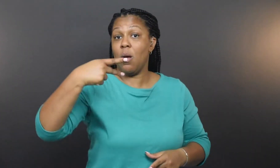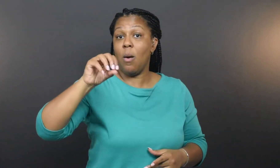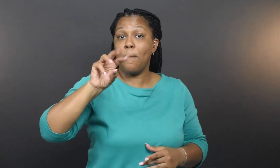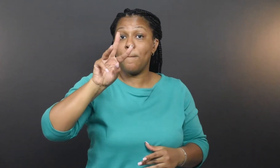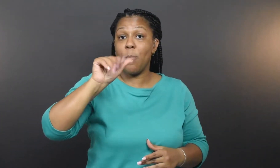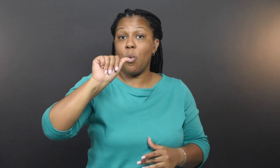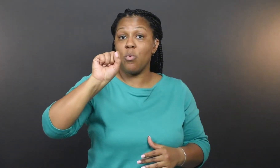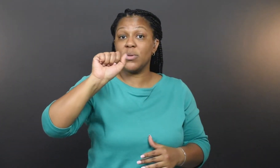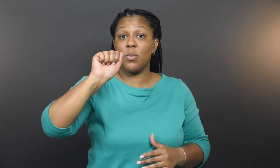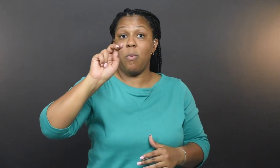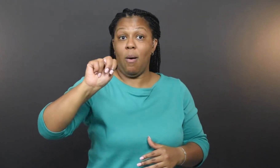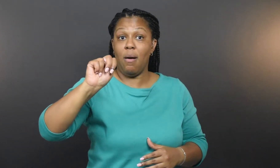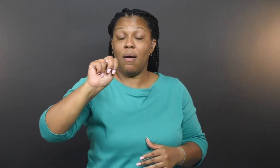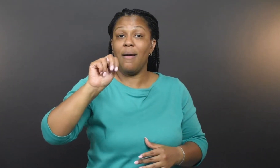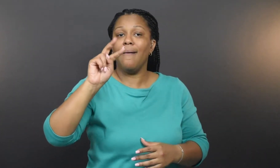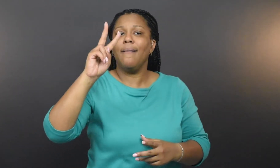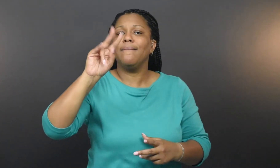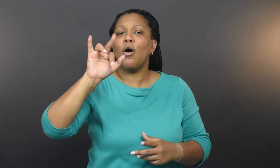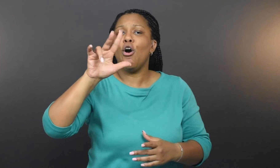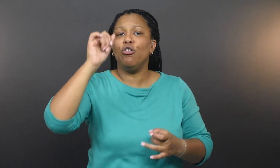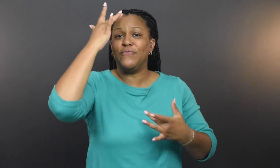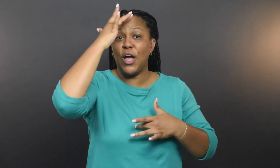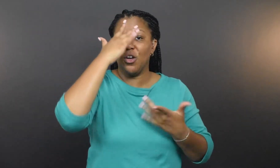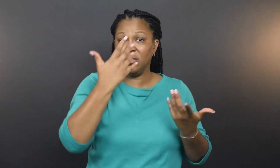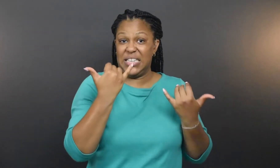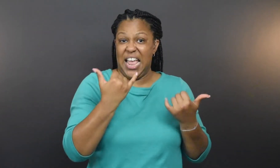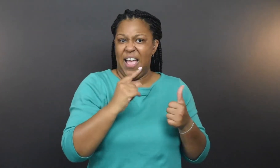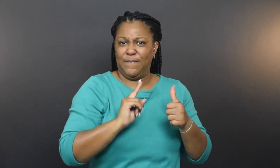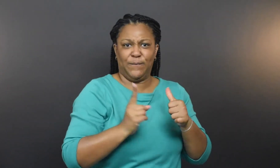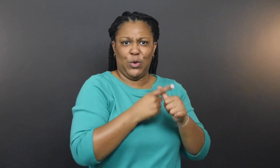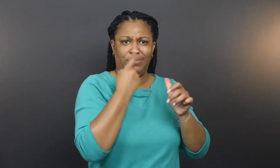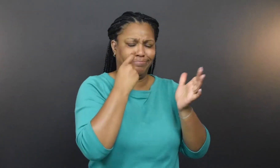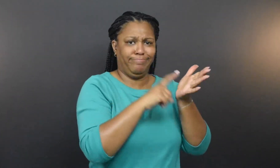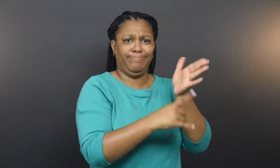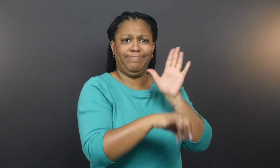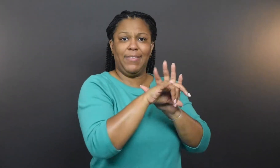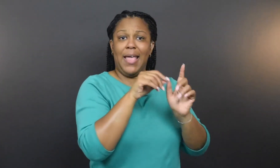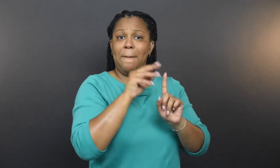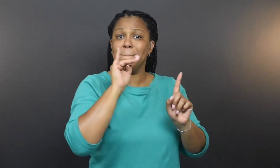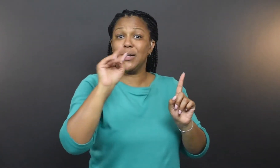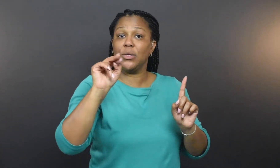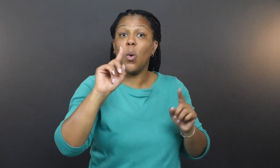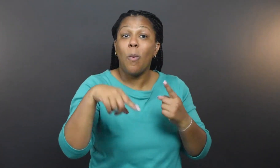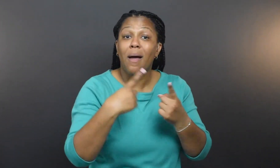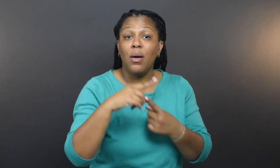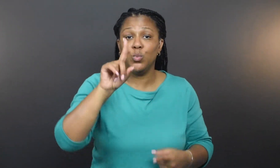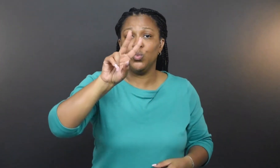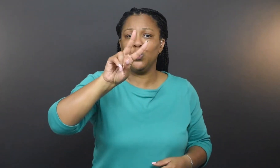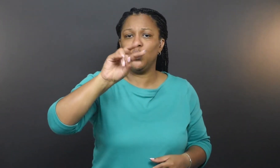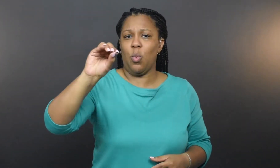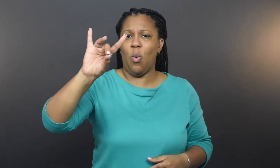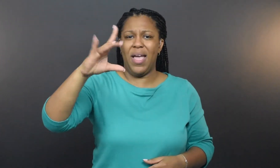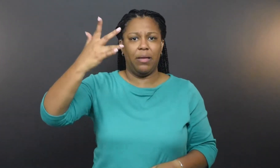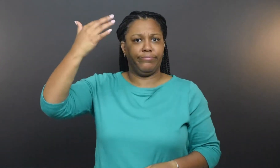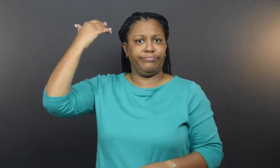which was first identified in Minnesota in 2008 and can cause severe neurologic disease.